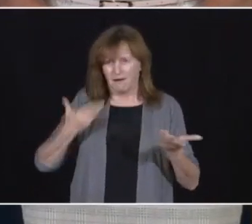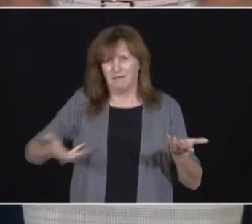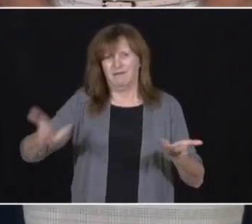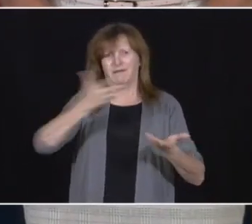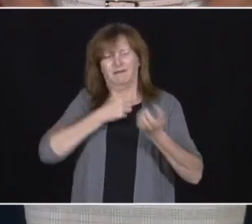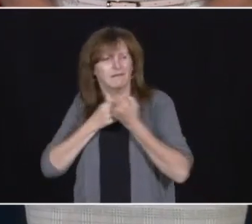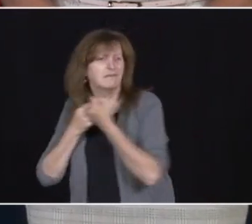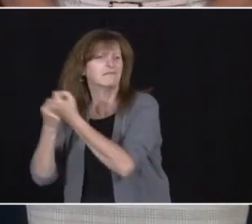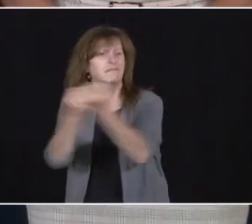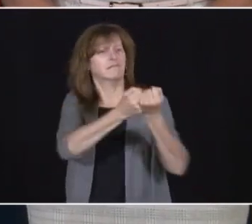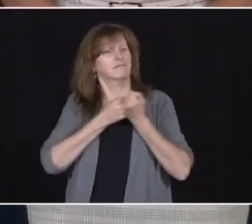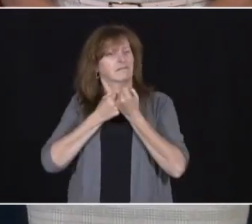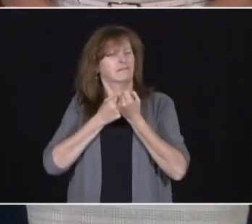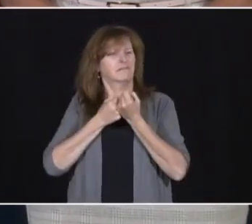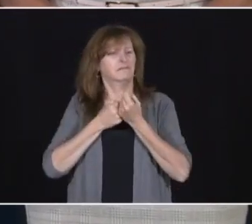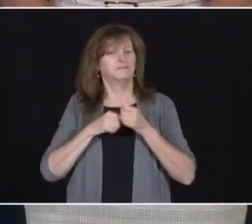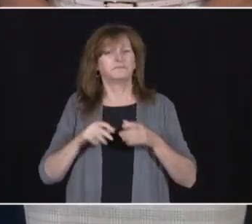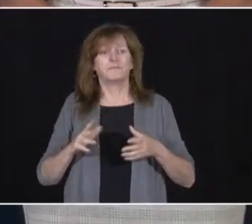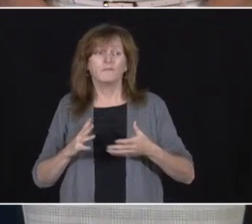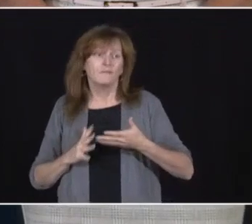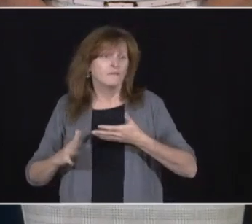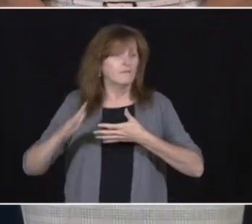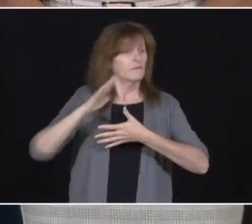As we